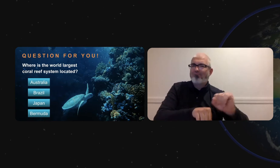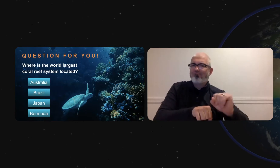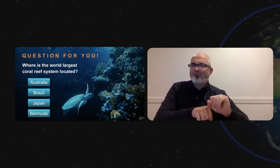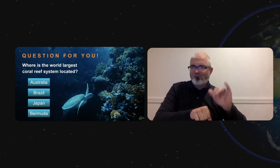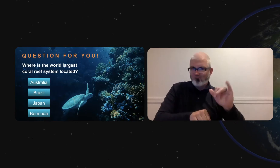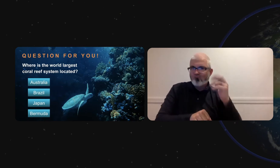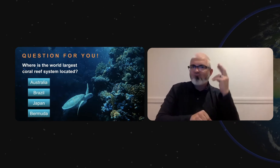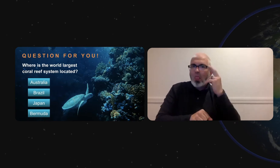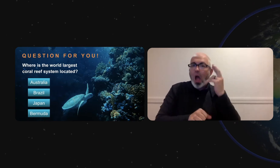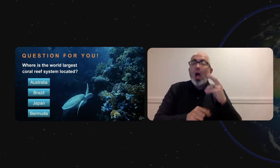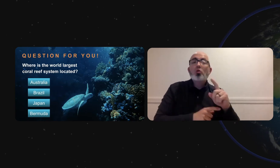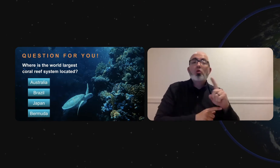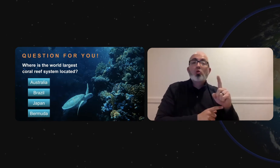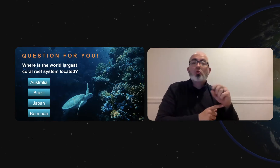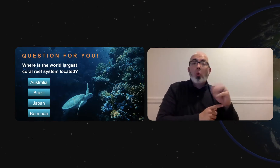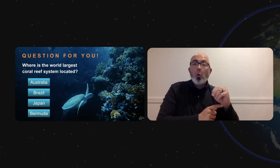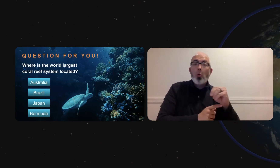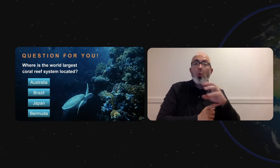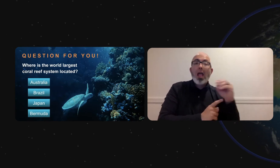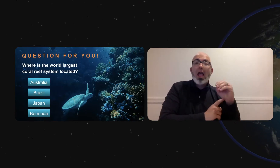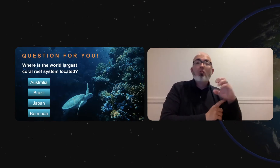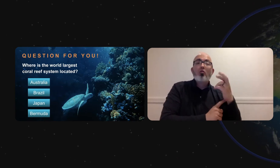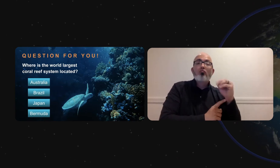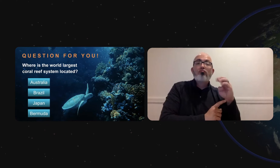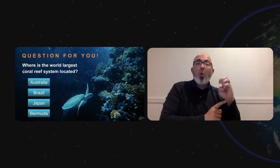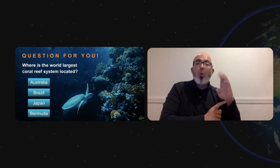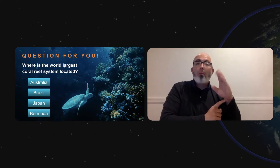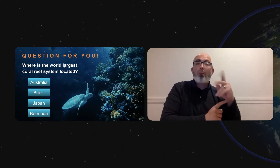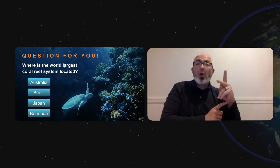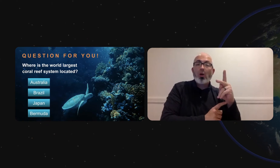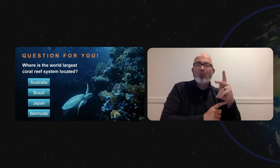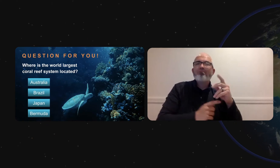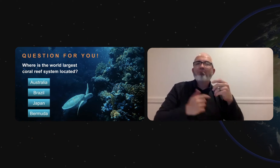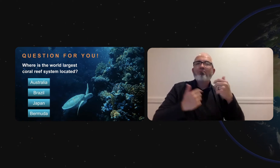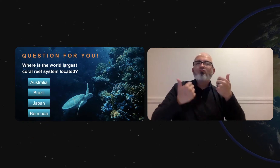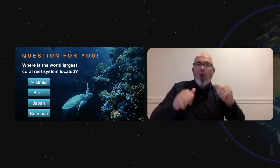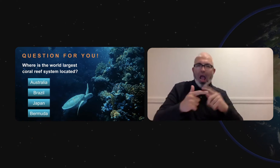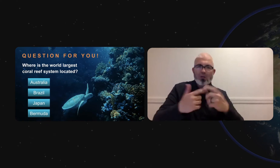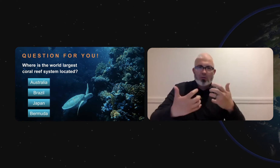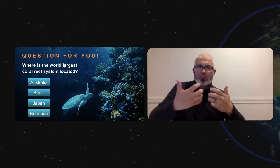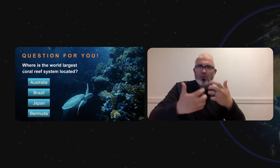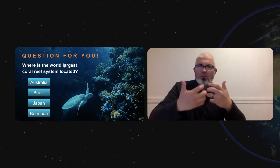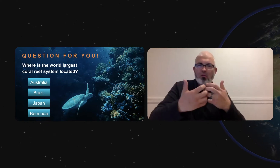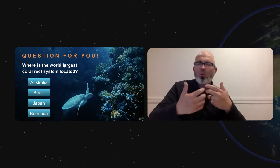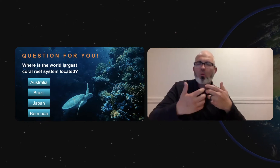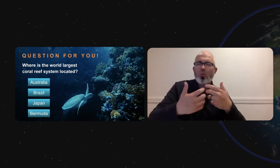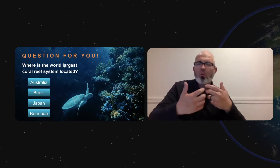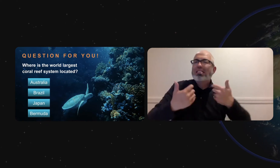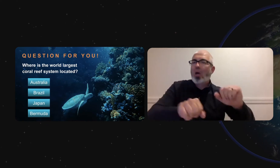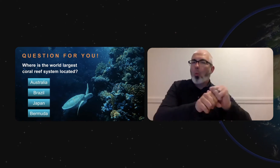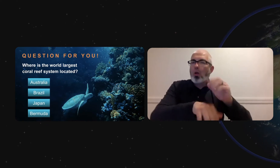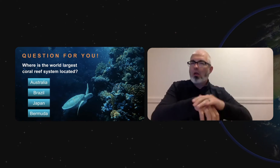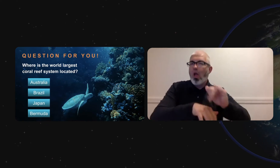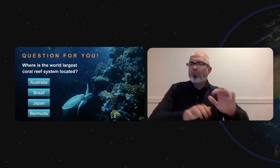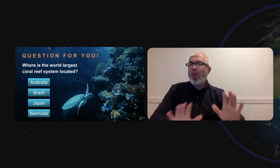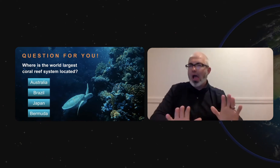Our CSD team is working on getting people set up.